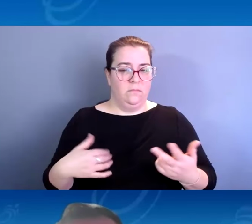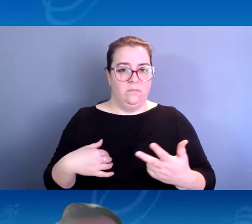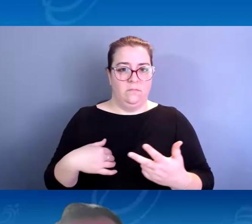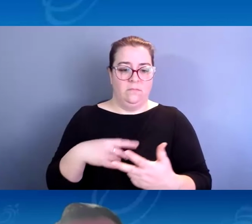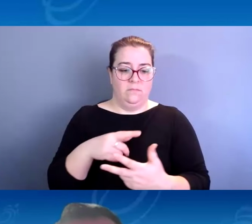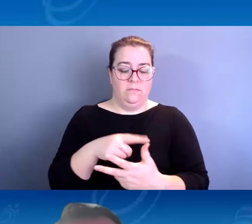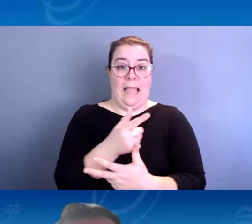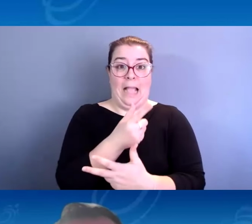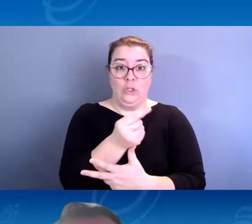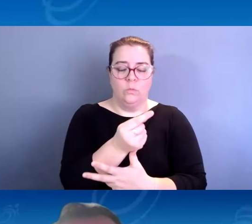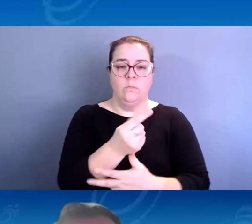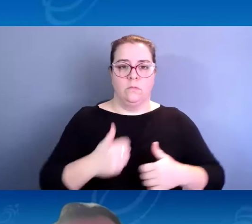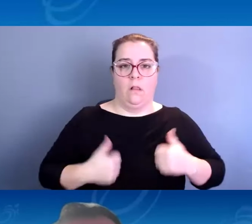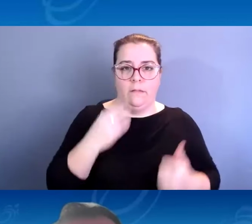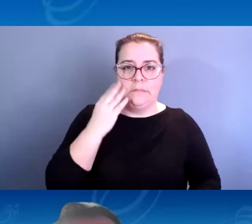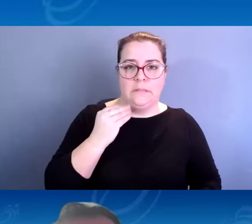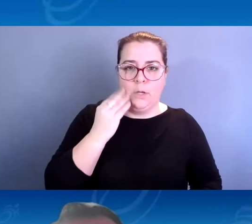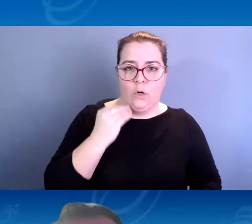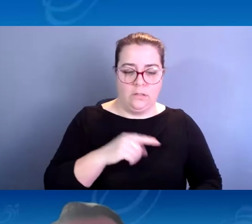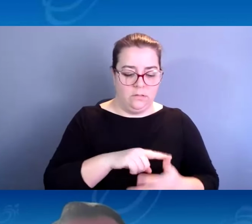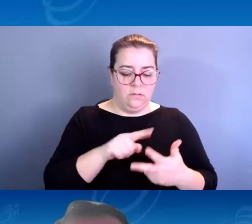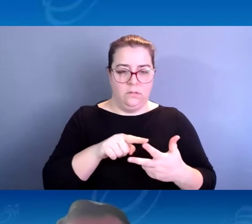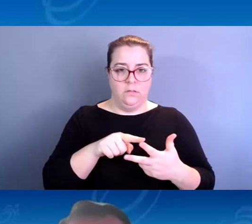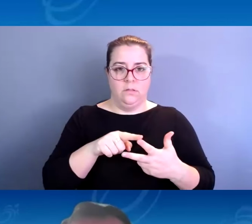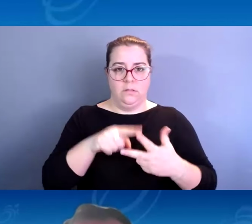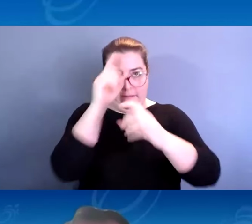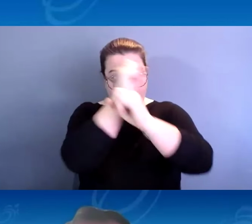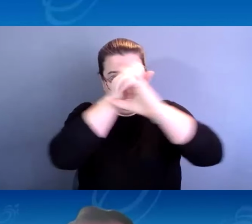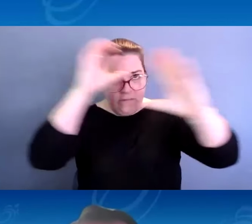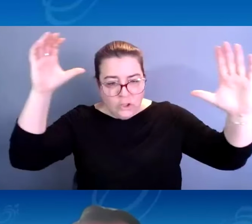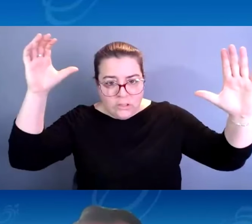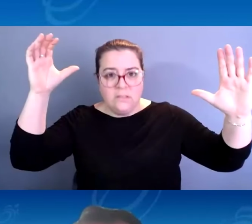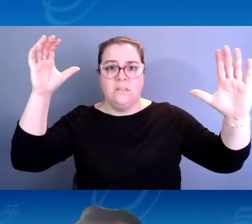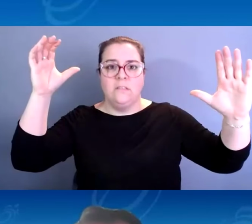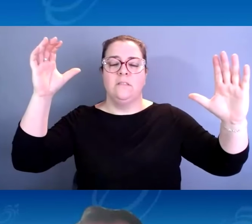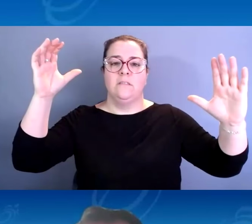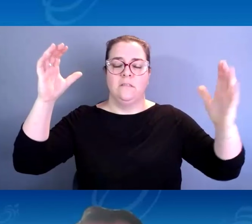Vision is understanding those limitations, understanding the why and knowing the how.